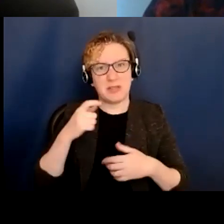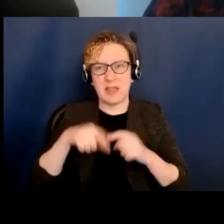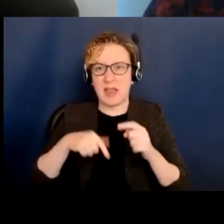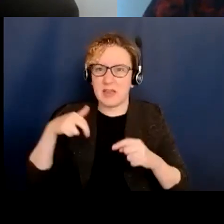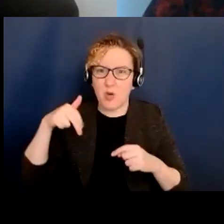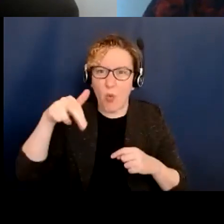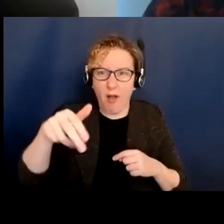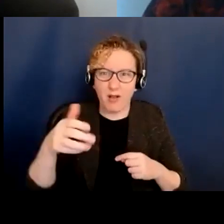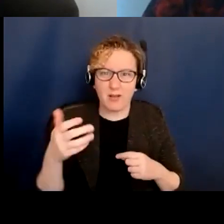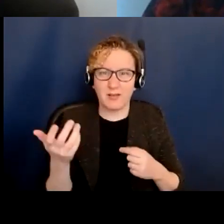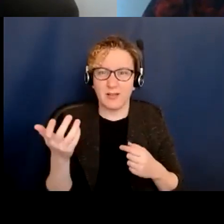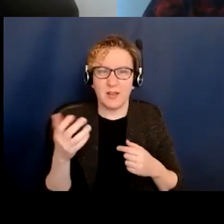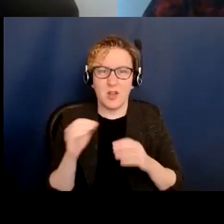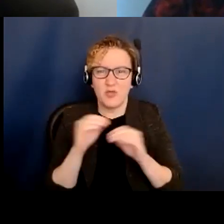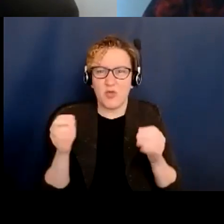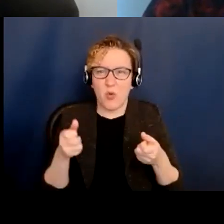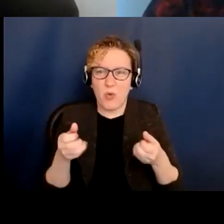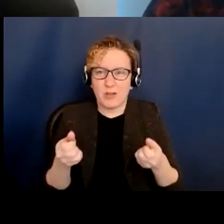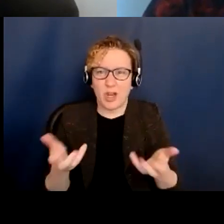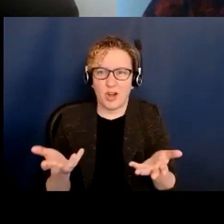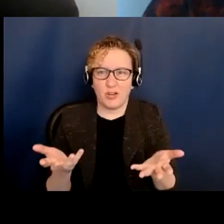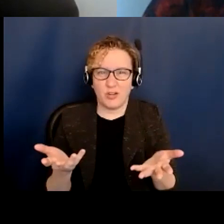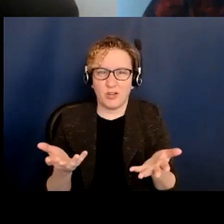there are no curb cuts.